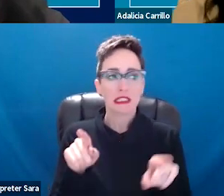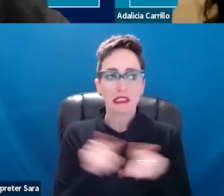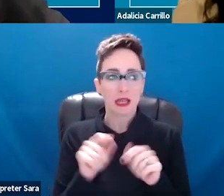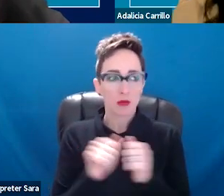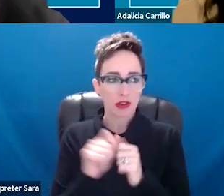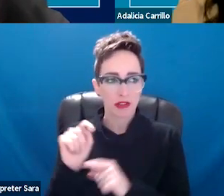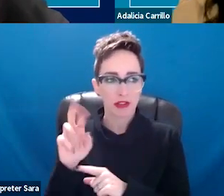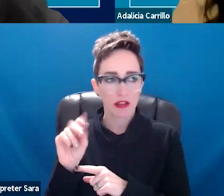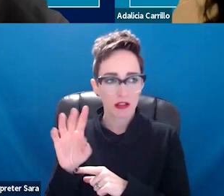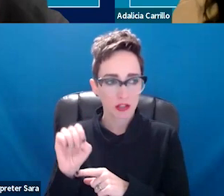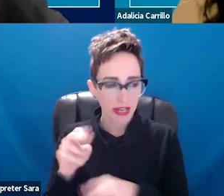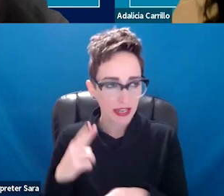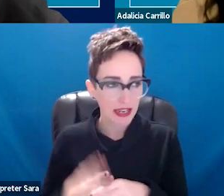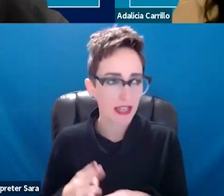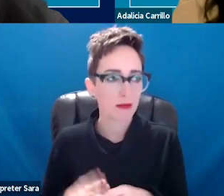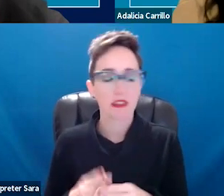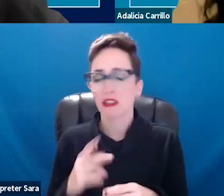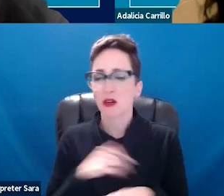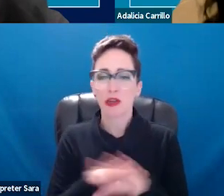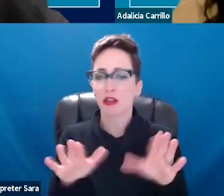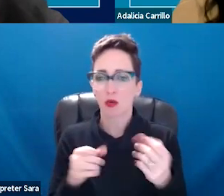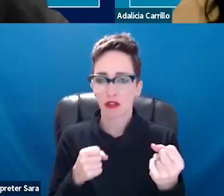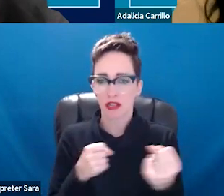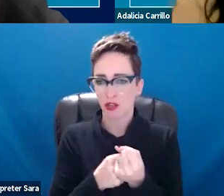or organizations imply endorsement by the US government.